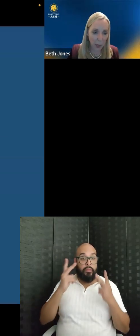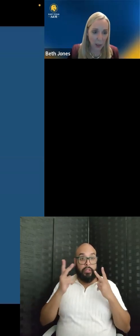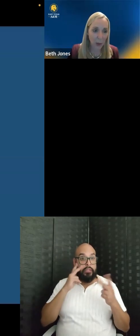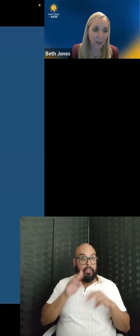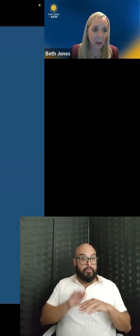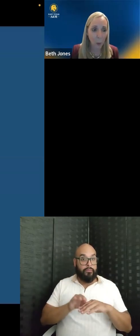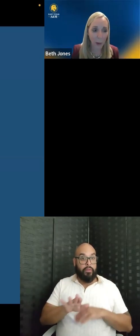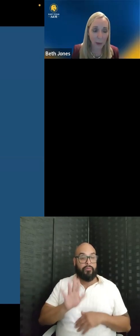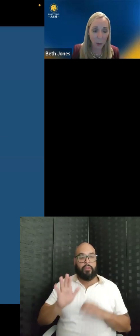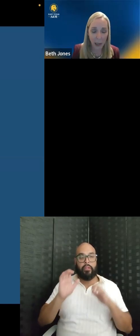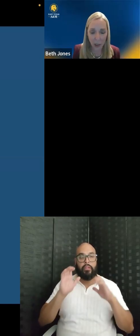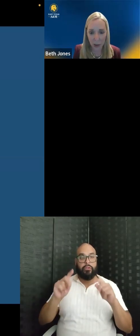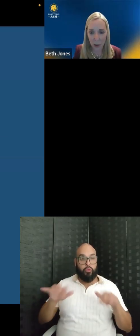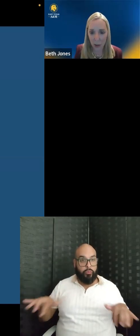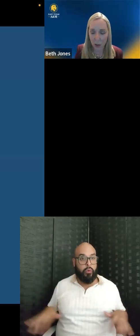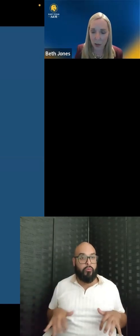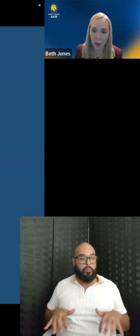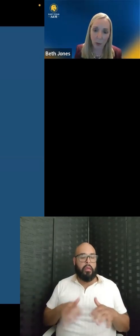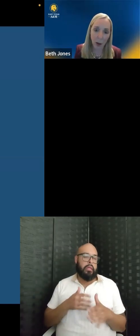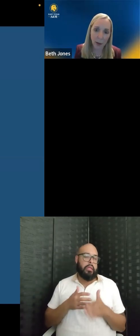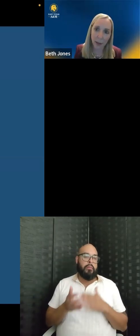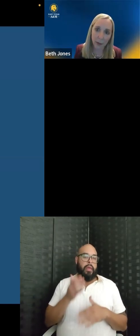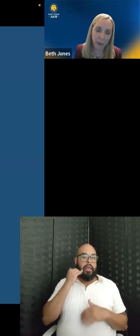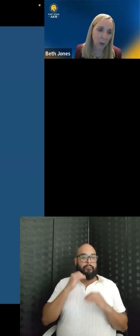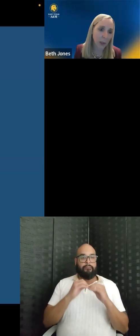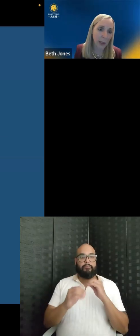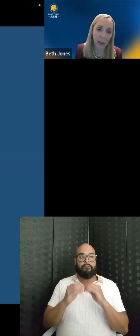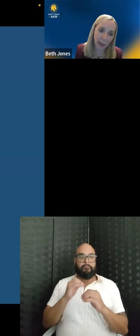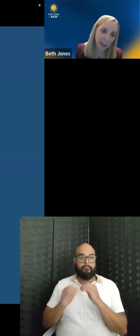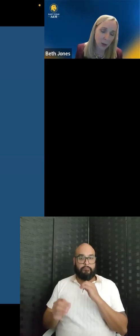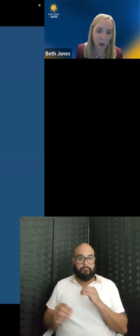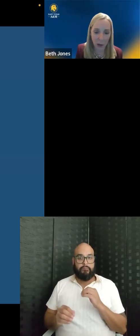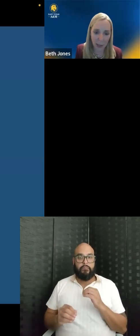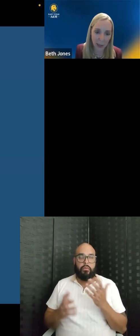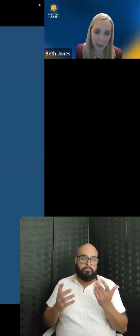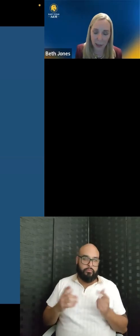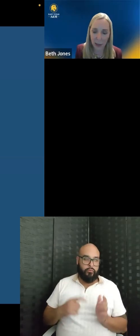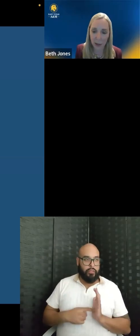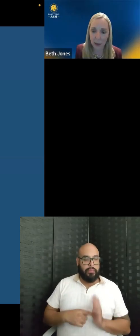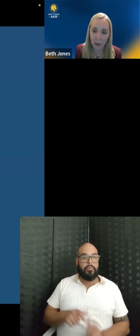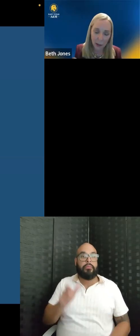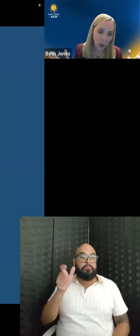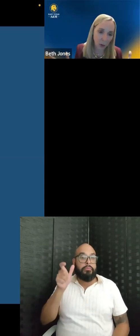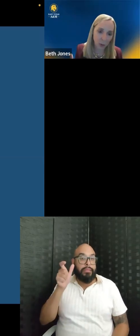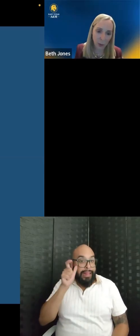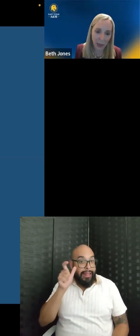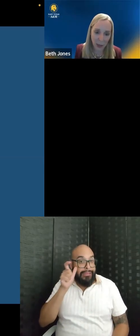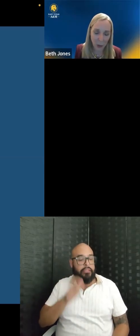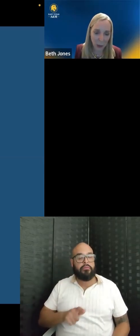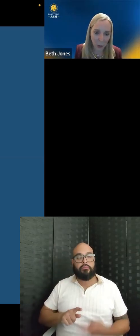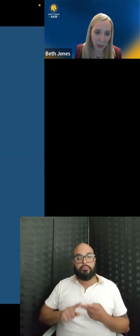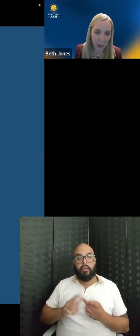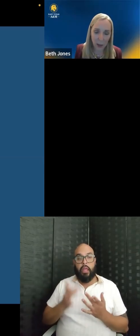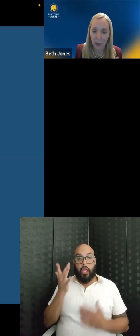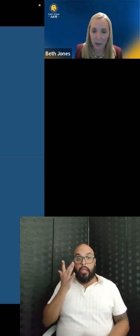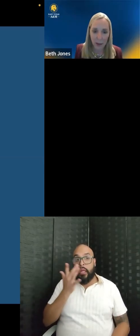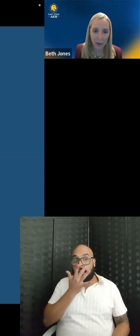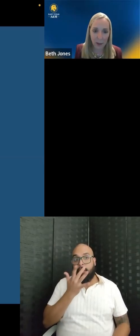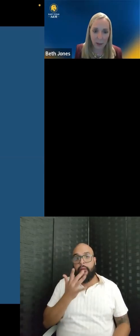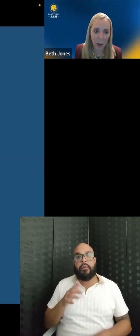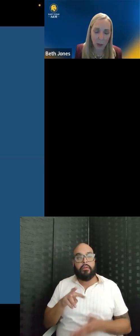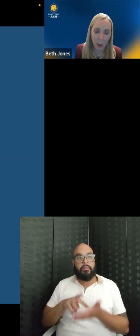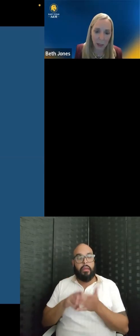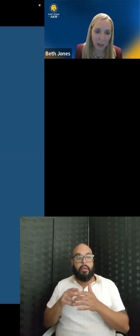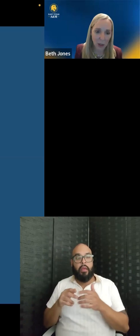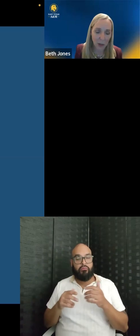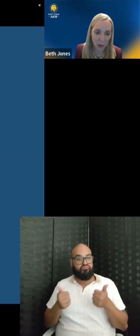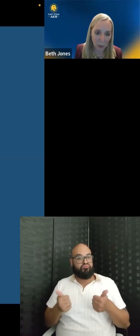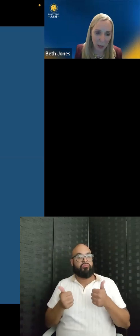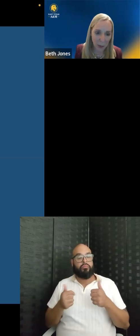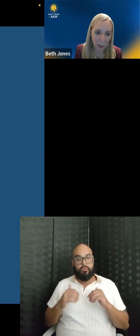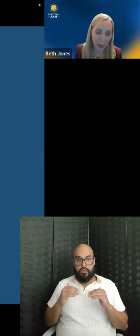Okay, so even with correction, so not if you can get glasses or contacts and, you know, you're back to 2020, that would not be considered a visual impairment.